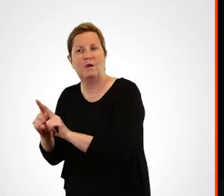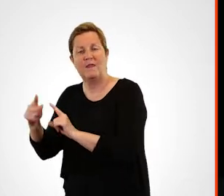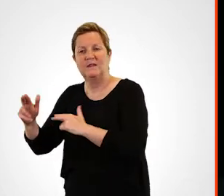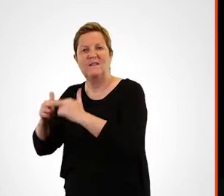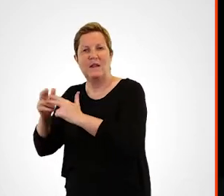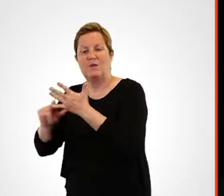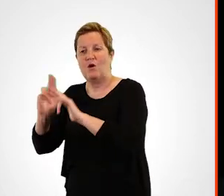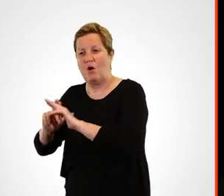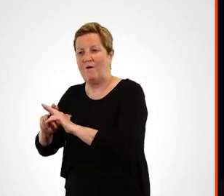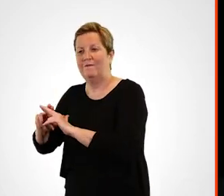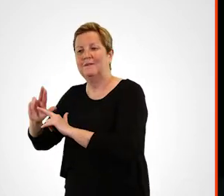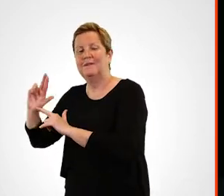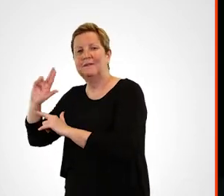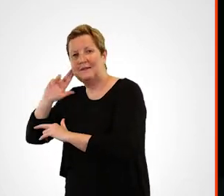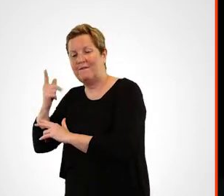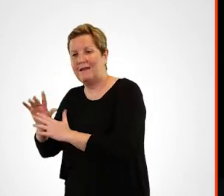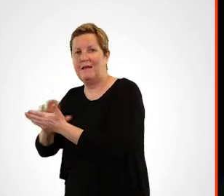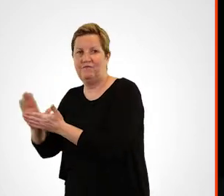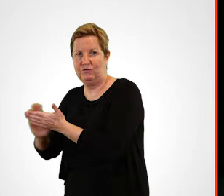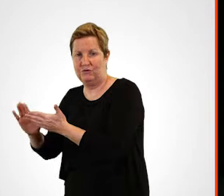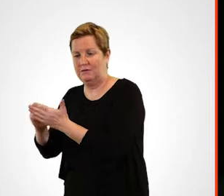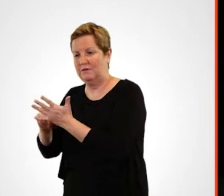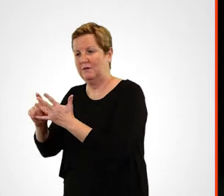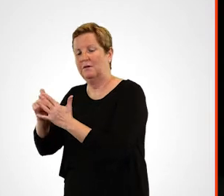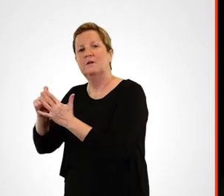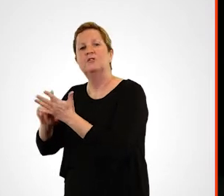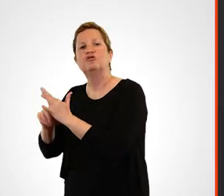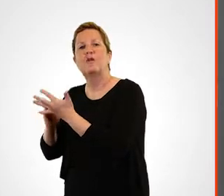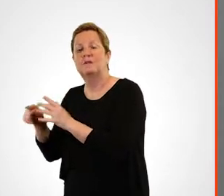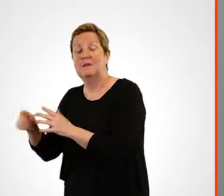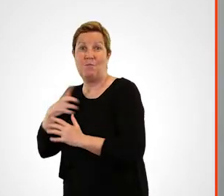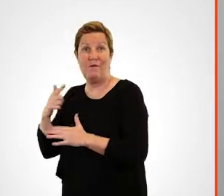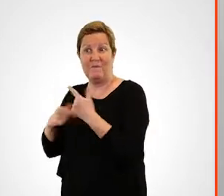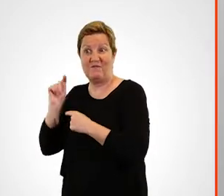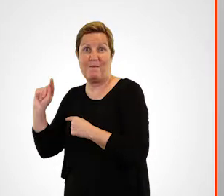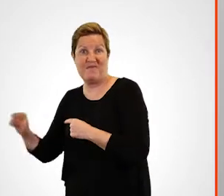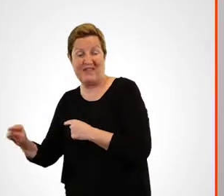Development of Deaf and Hard of Hearing Infants and Toddlers", and so you can get a lot more information